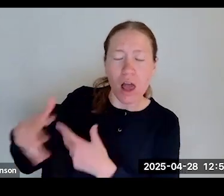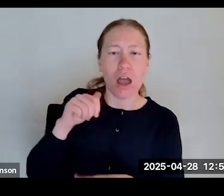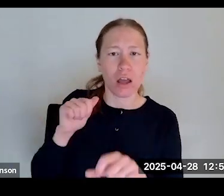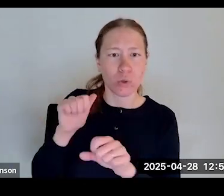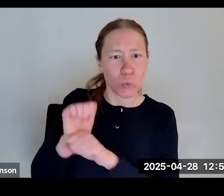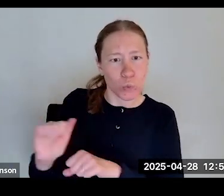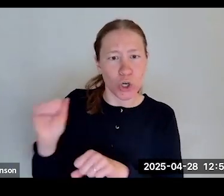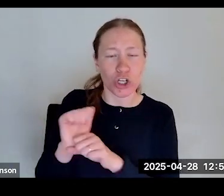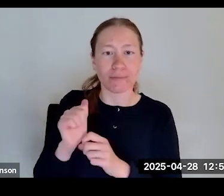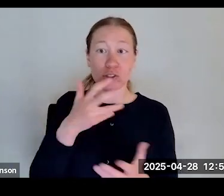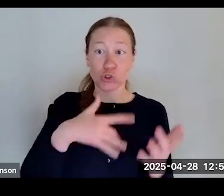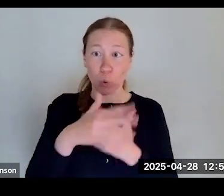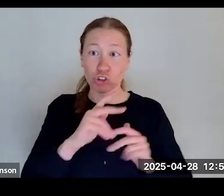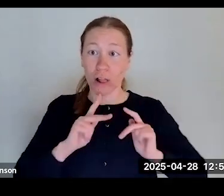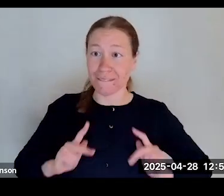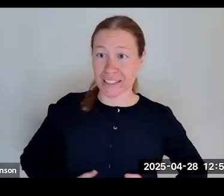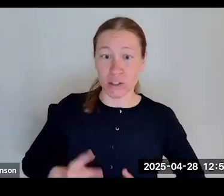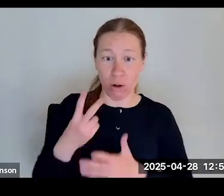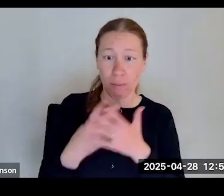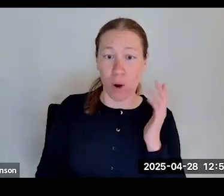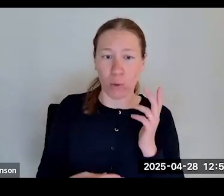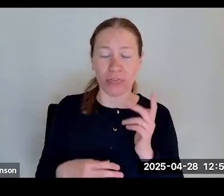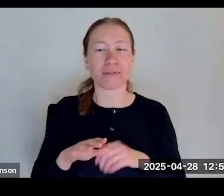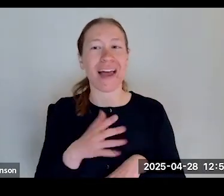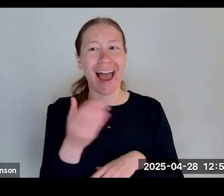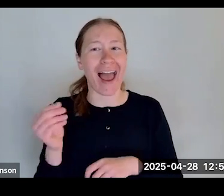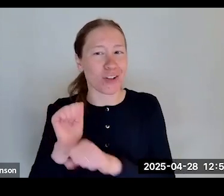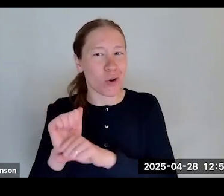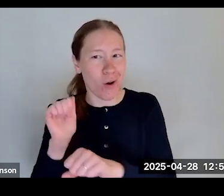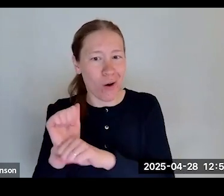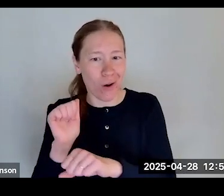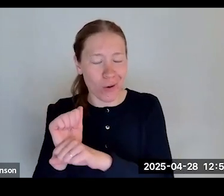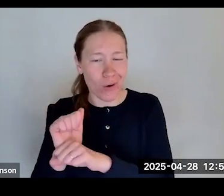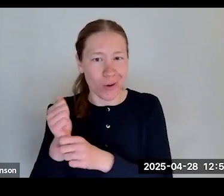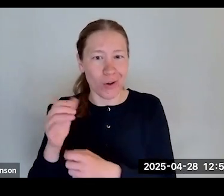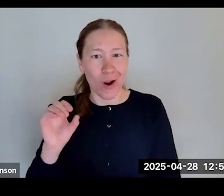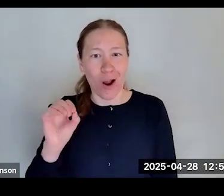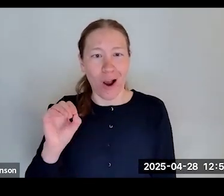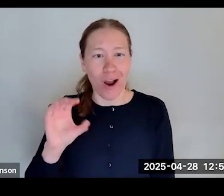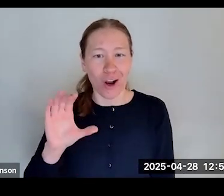And then their occupation, these are the things they need, want or would like to do throughout their day.